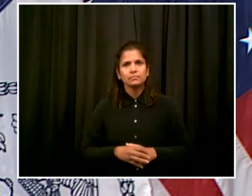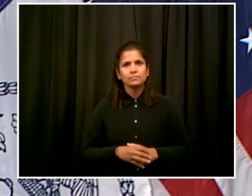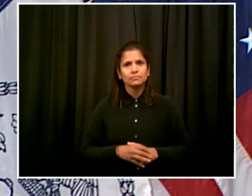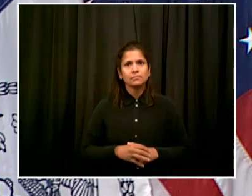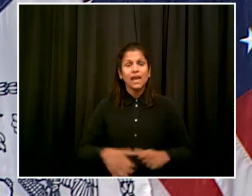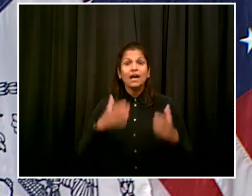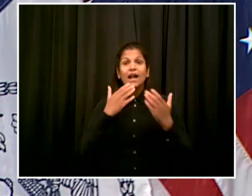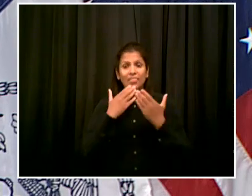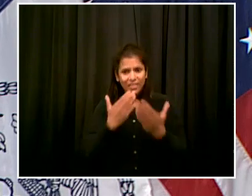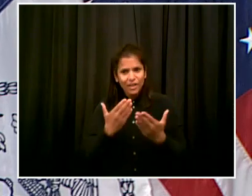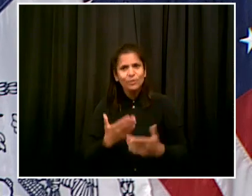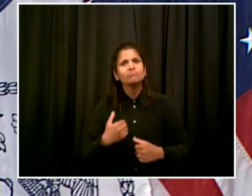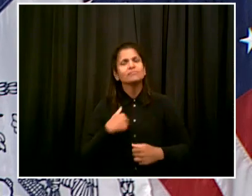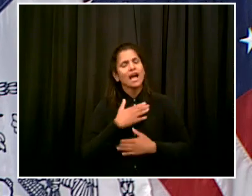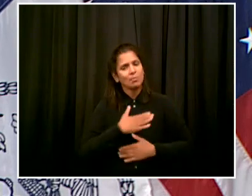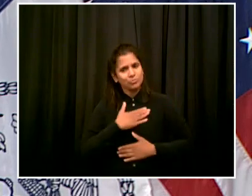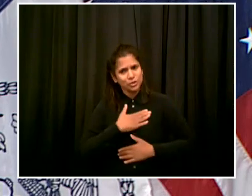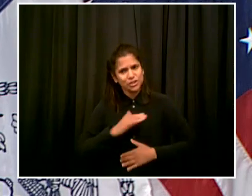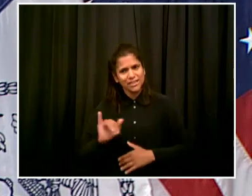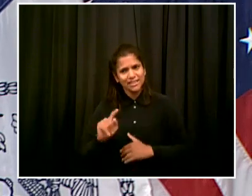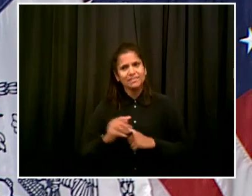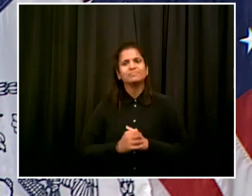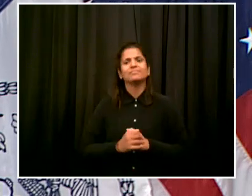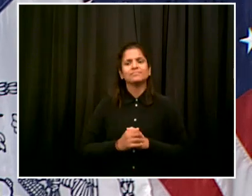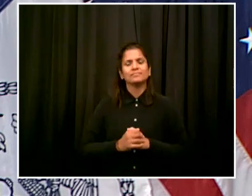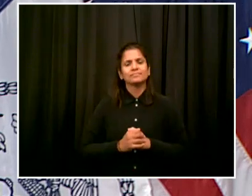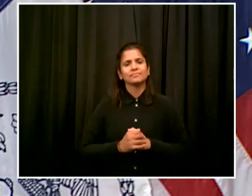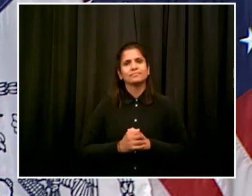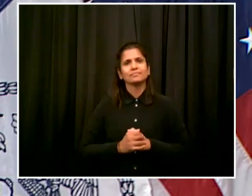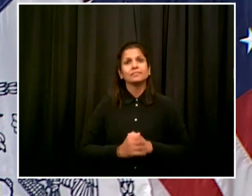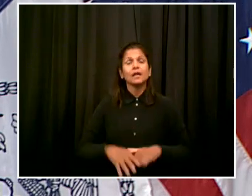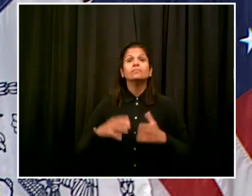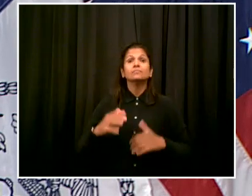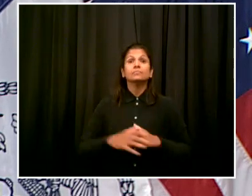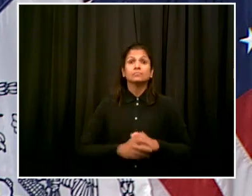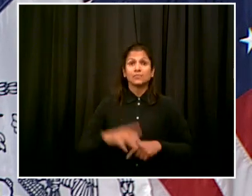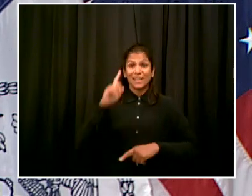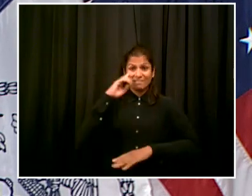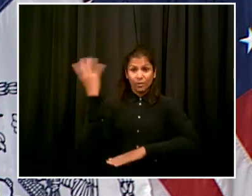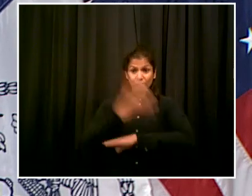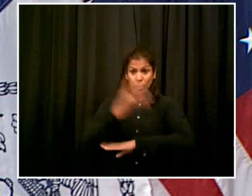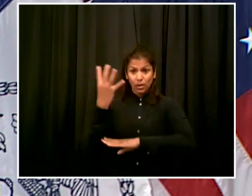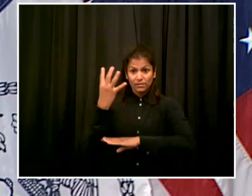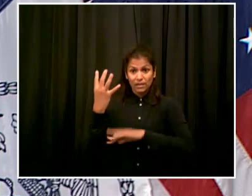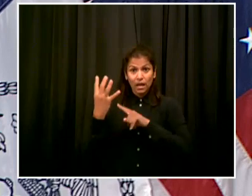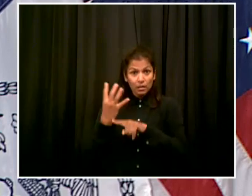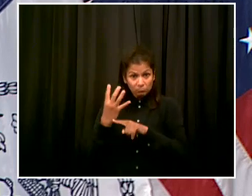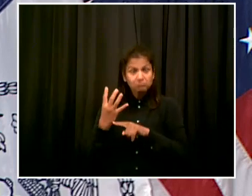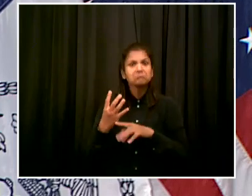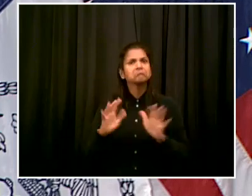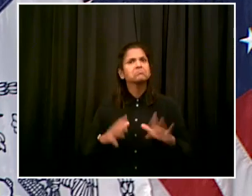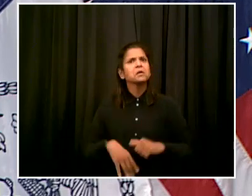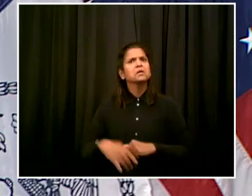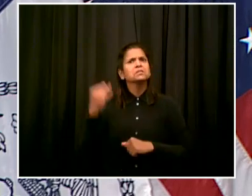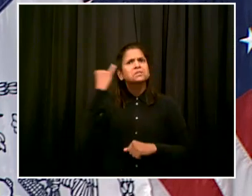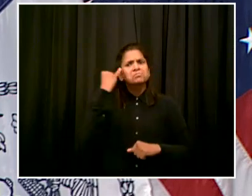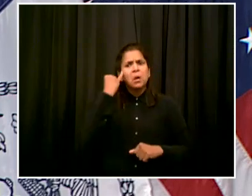YOANU D ANYBODY THAT WENT THROUGH THAT. GO AHEAD. THANK YOU, I APPRECIATE IT.